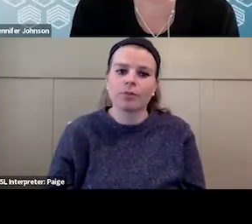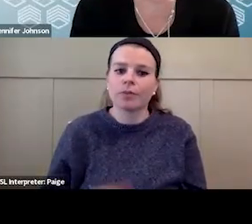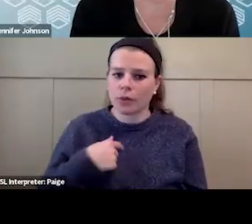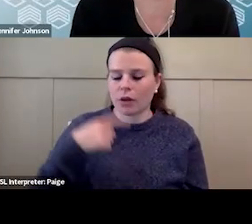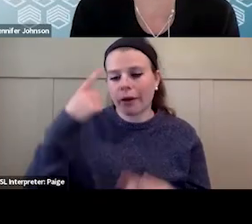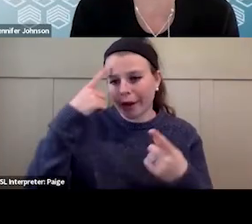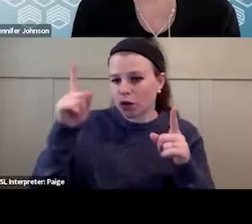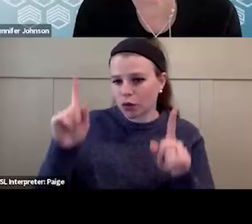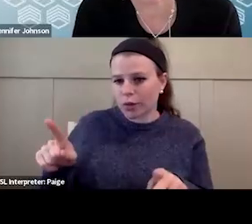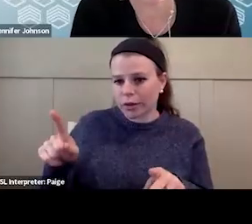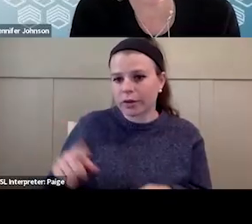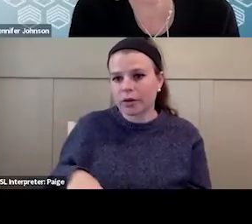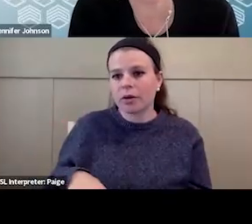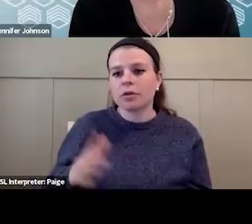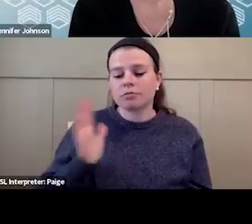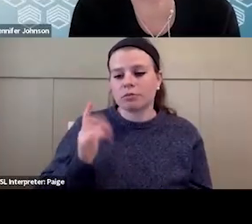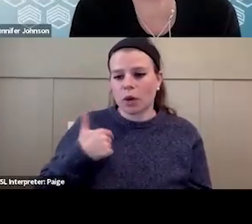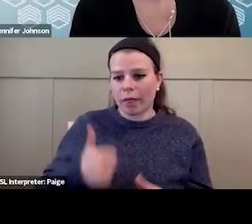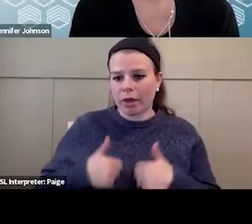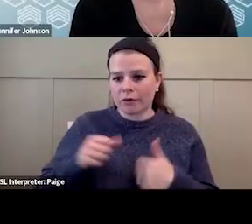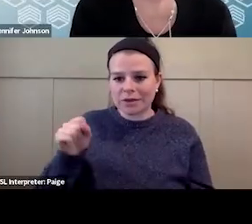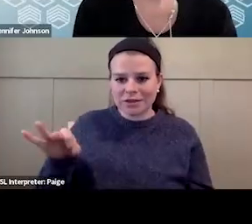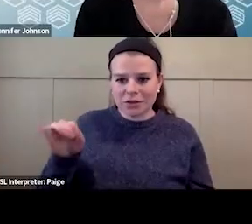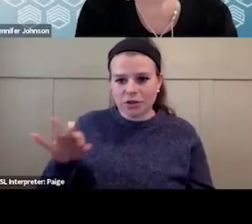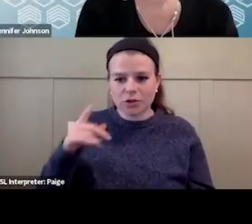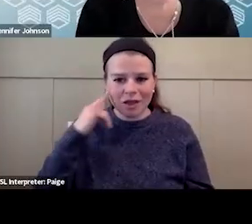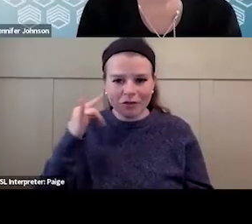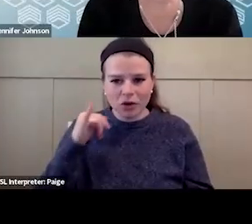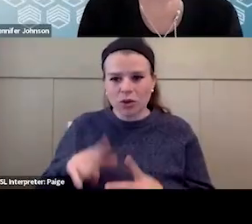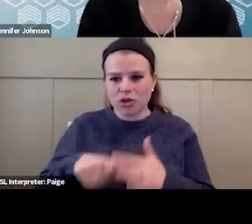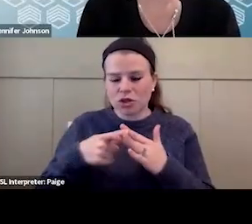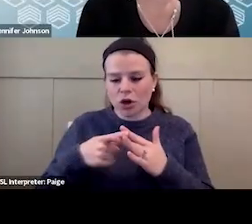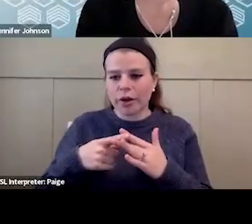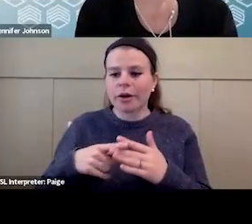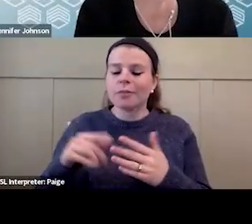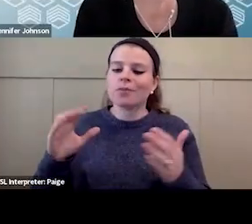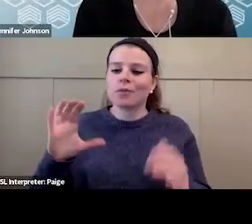When I was in San Francisco, we started a thing called the Collaborative Court Speaker Series. Yes.